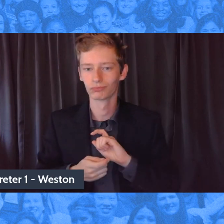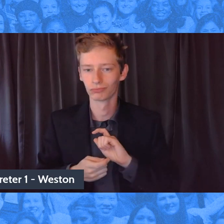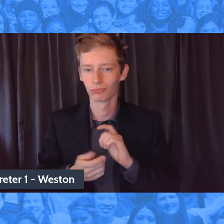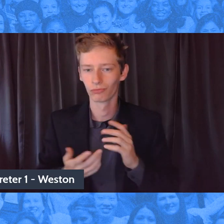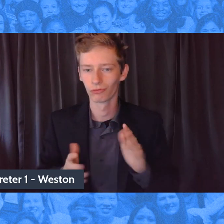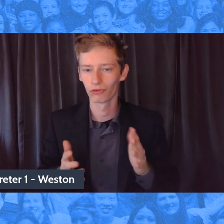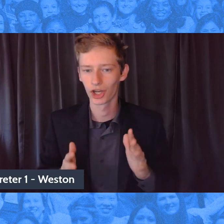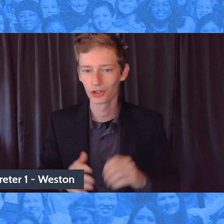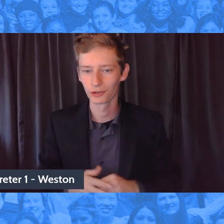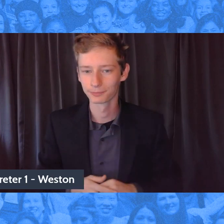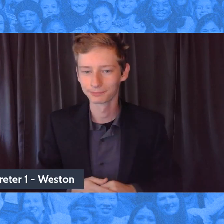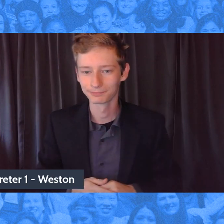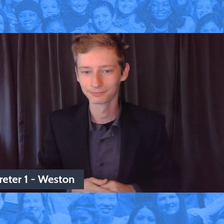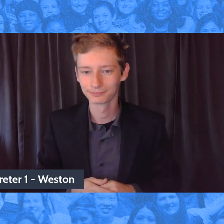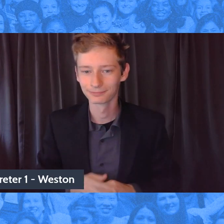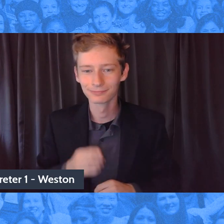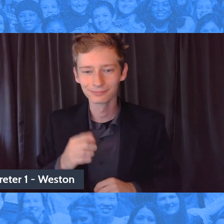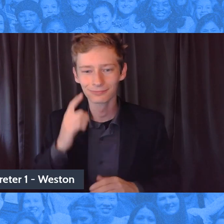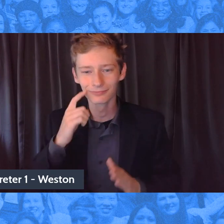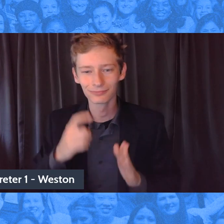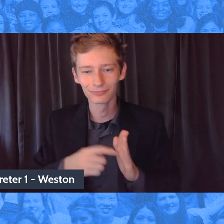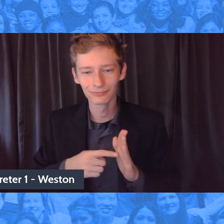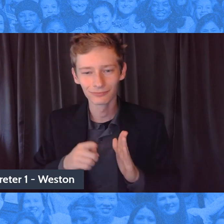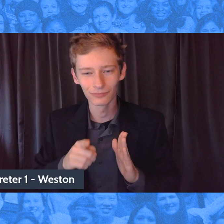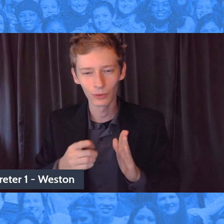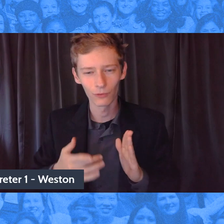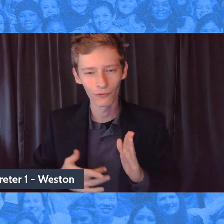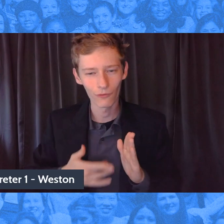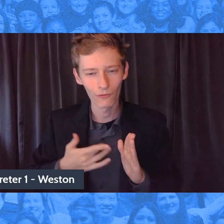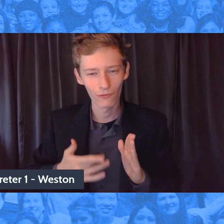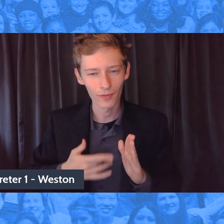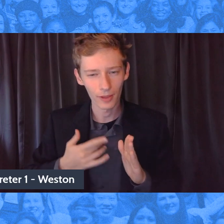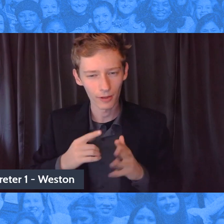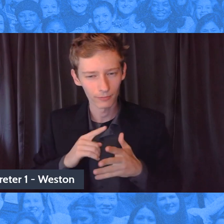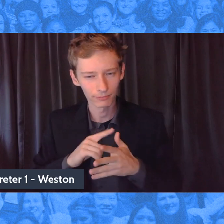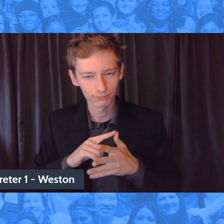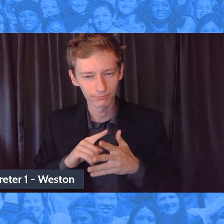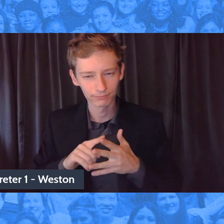Take note of any sensations that you feel, any warmth,